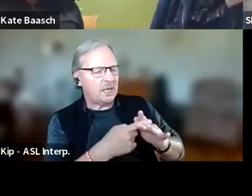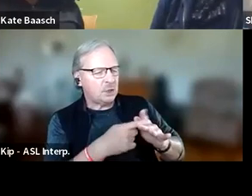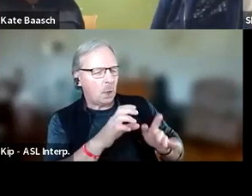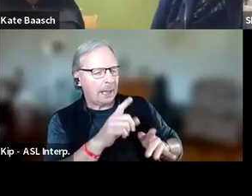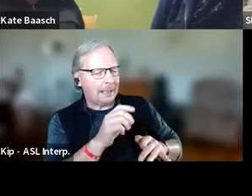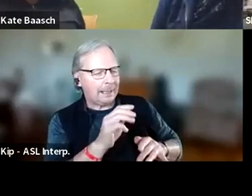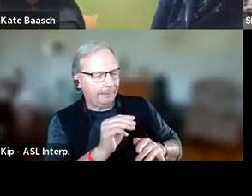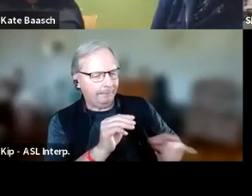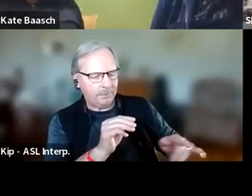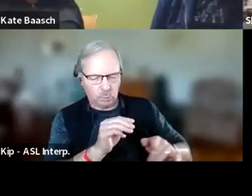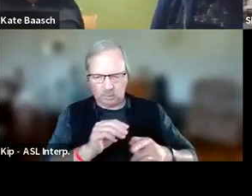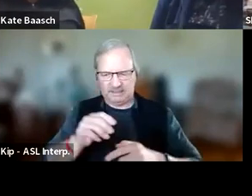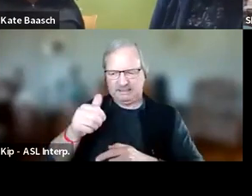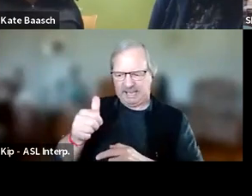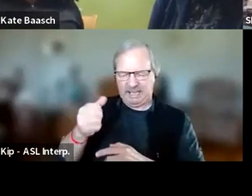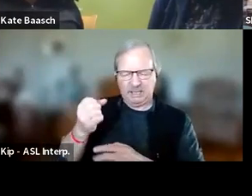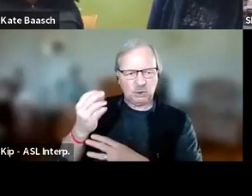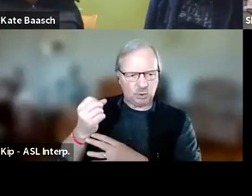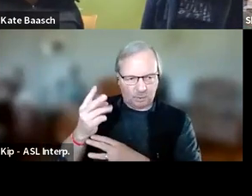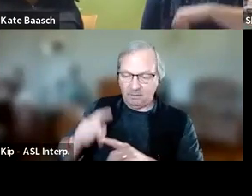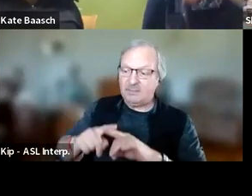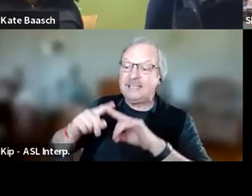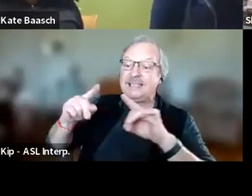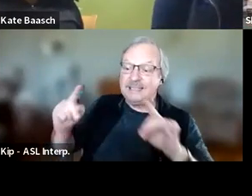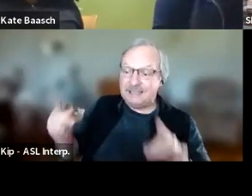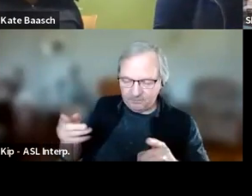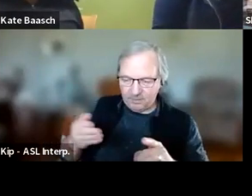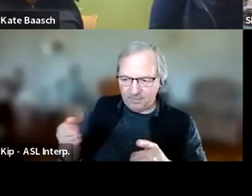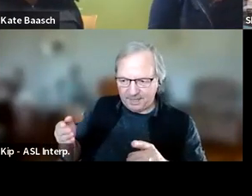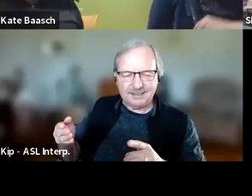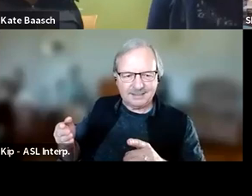to 10 or 12 different things that now give a bigger picture,